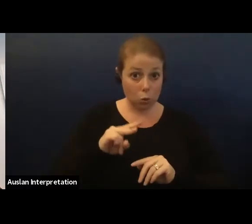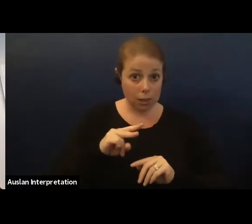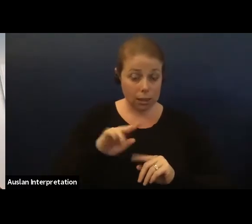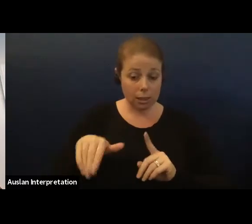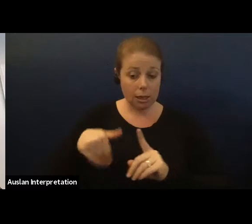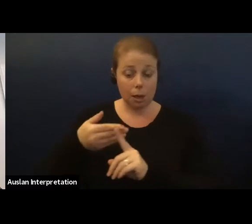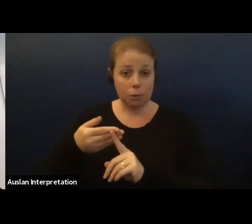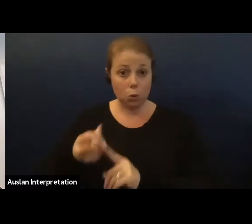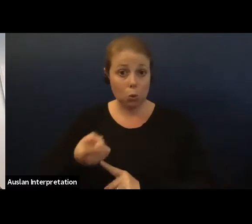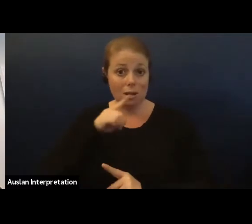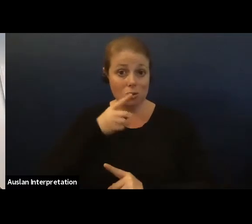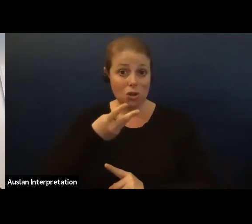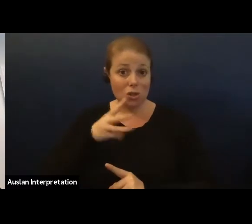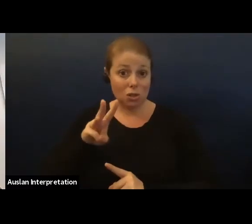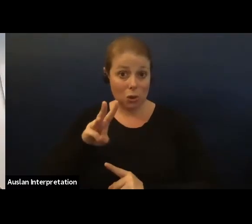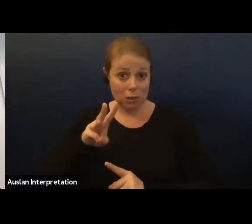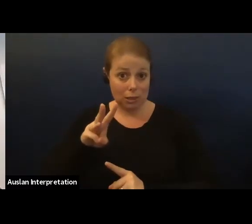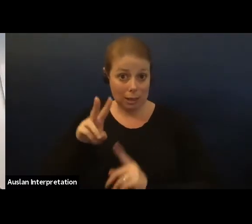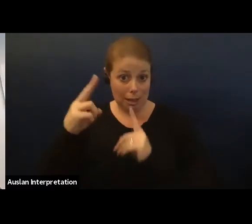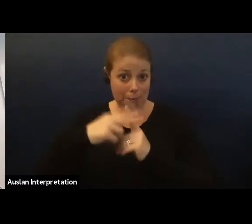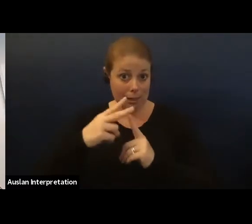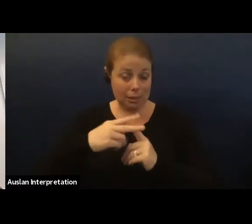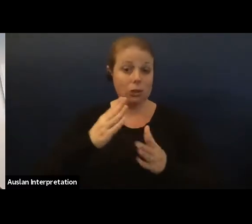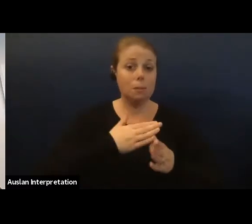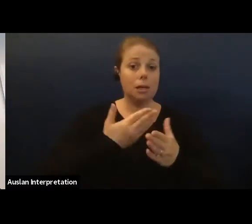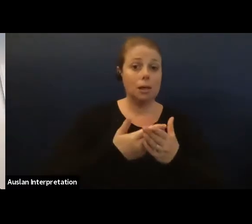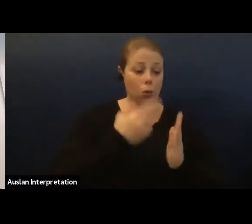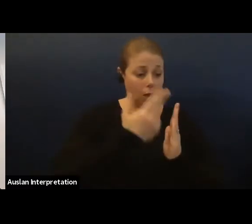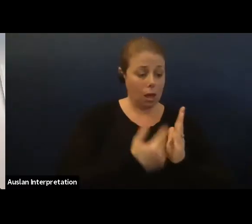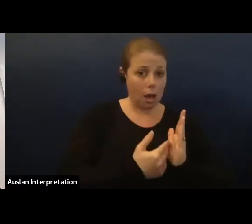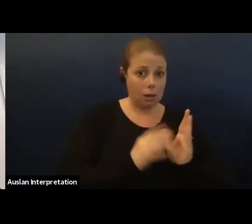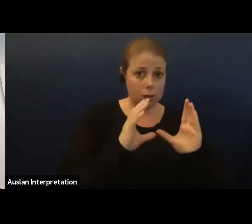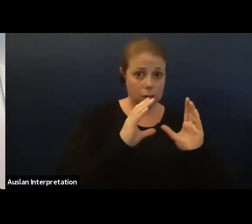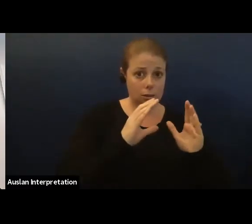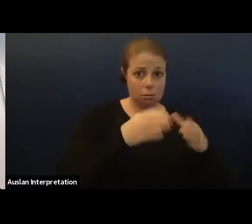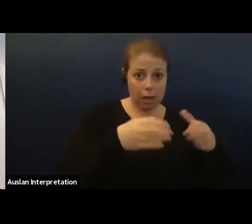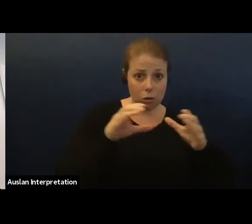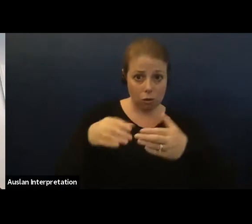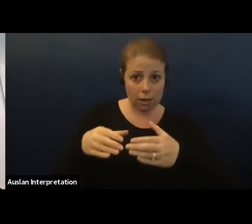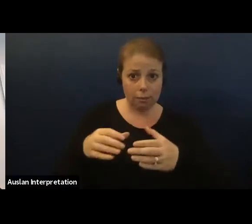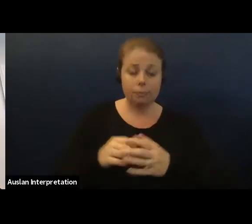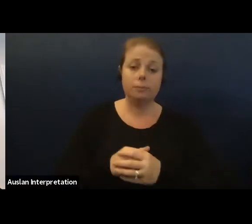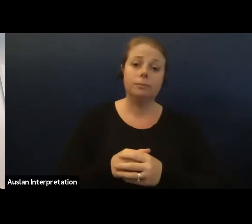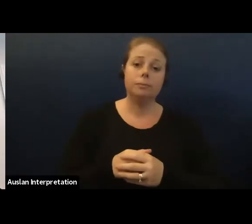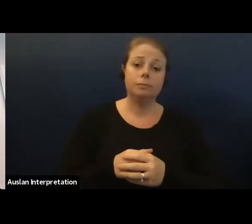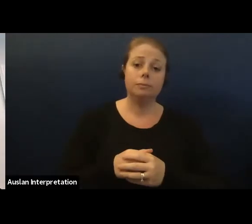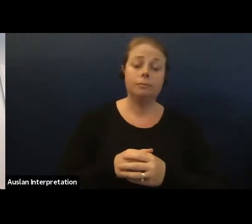and category being assessed and will have between 3 to 6 weeks to complete that work.